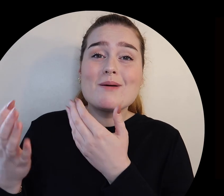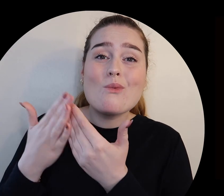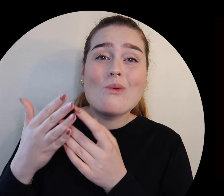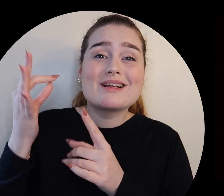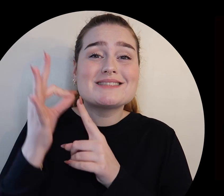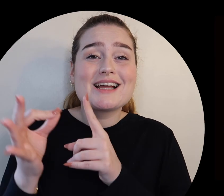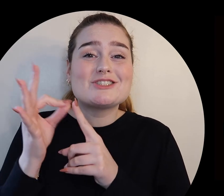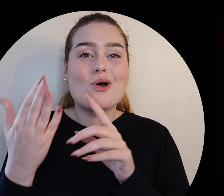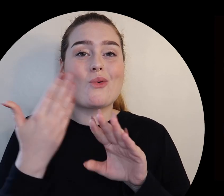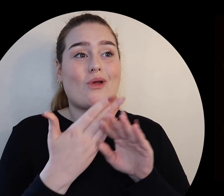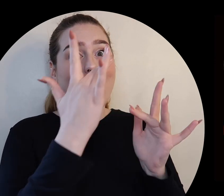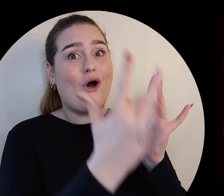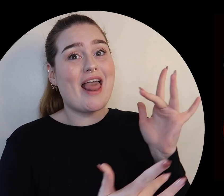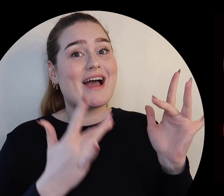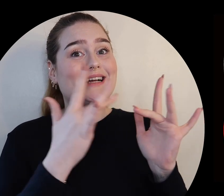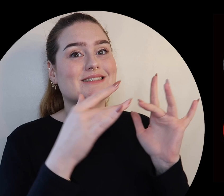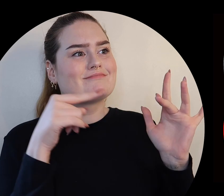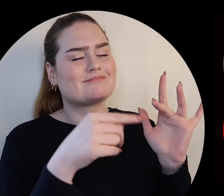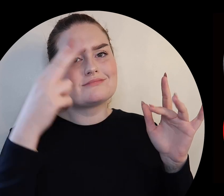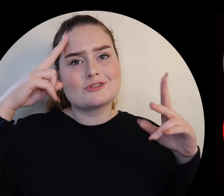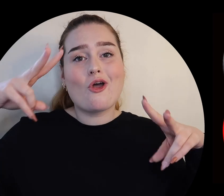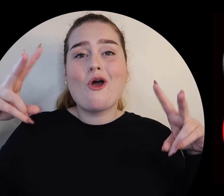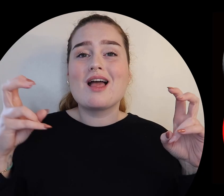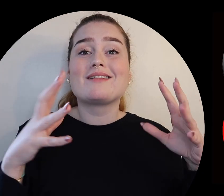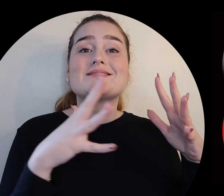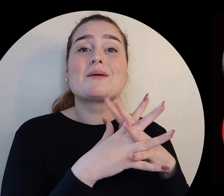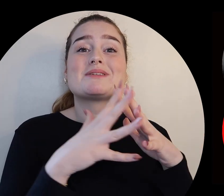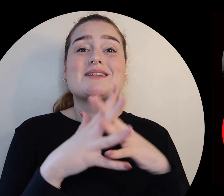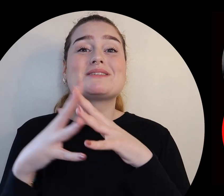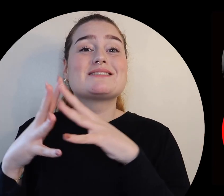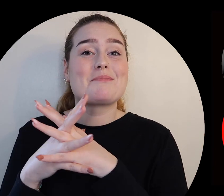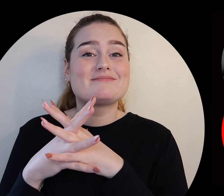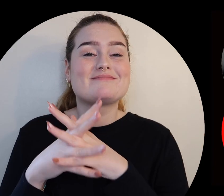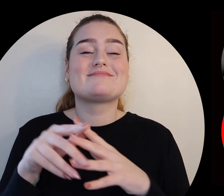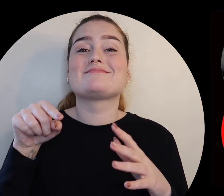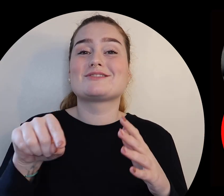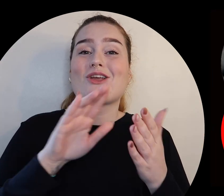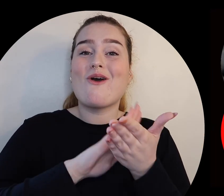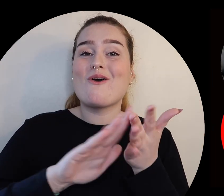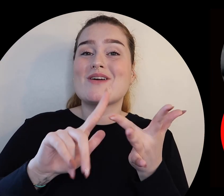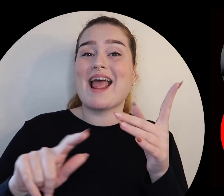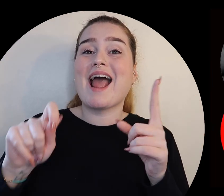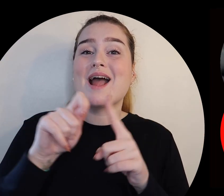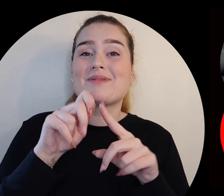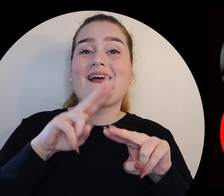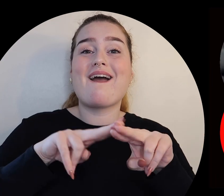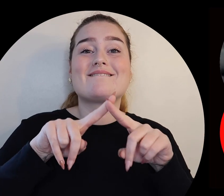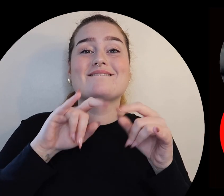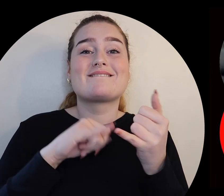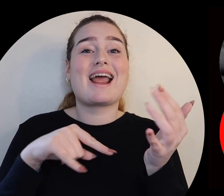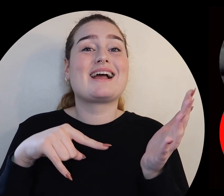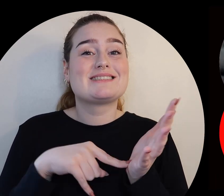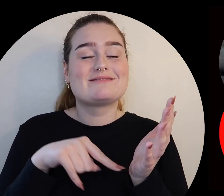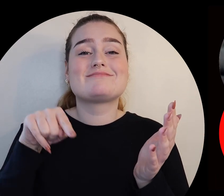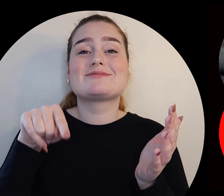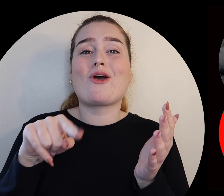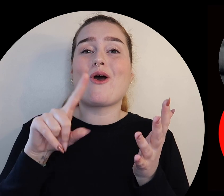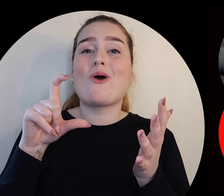All the details are online now at www.hippfest.co.uk